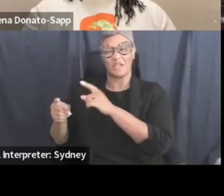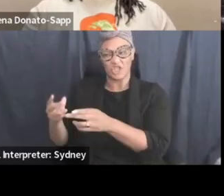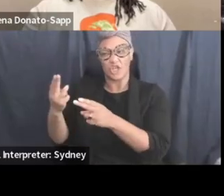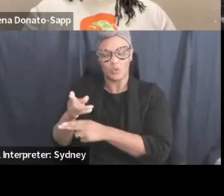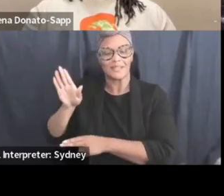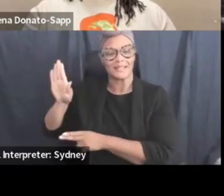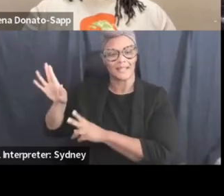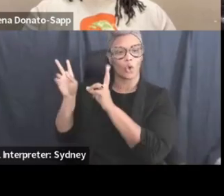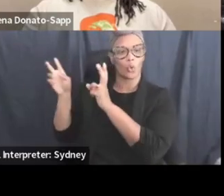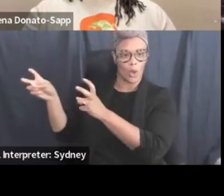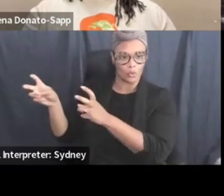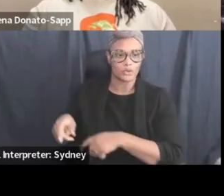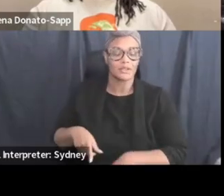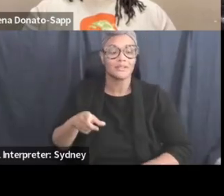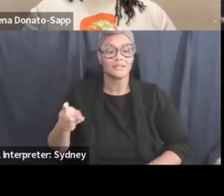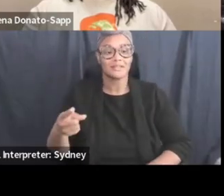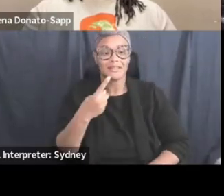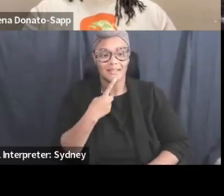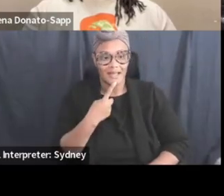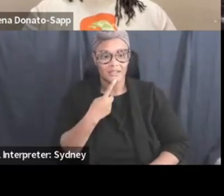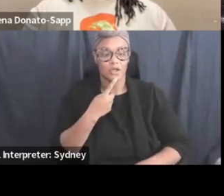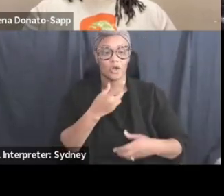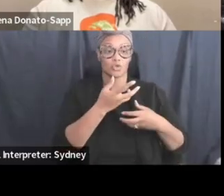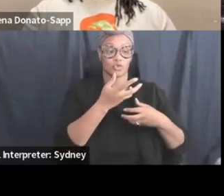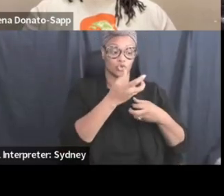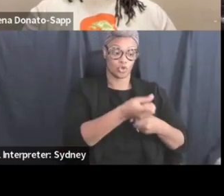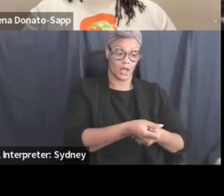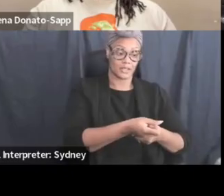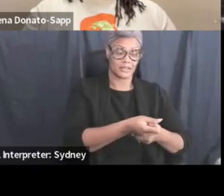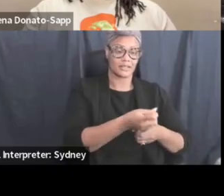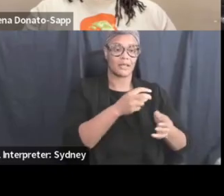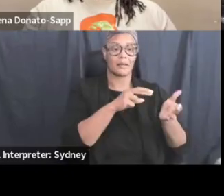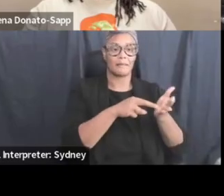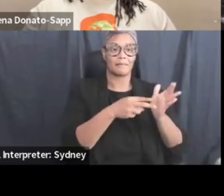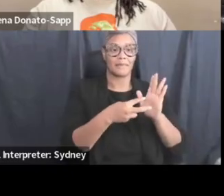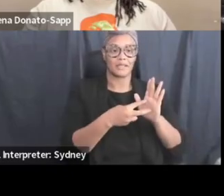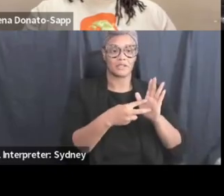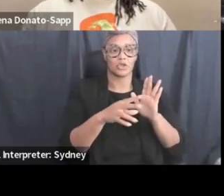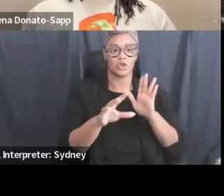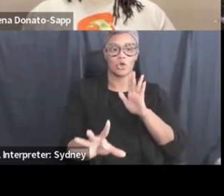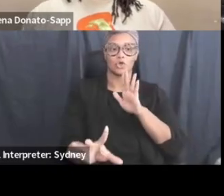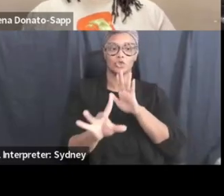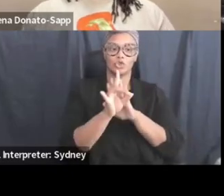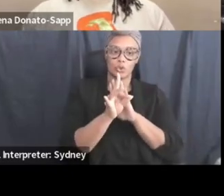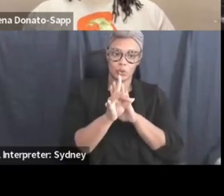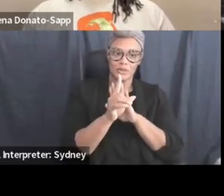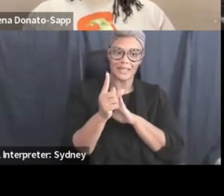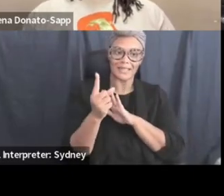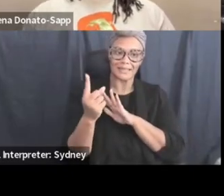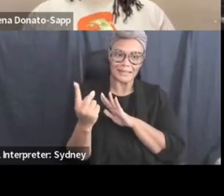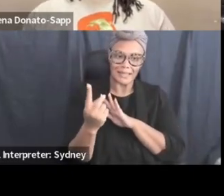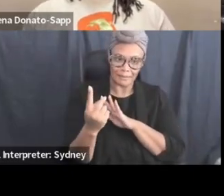Trust is choosing to make something important to you vulnerable to the actions of someone else.